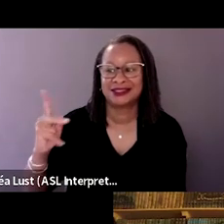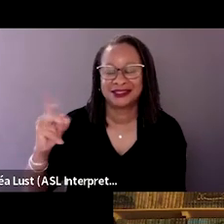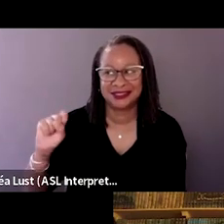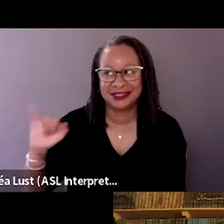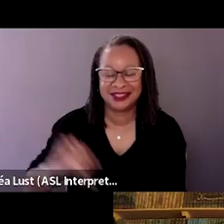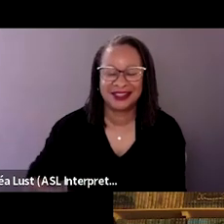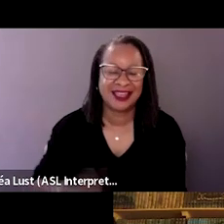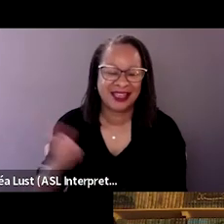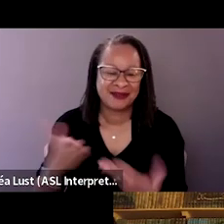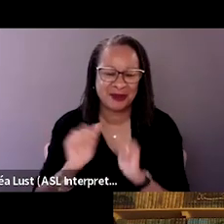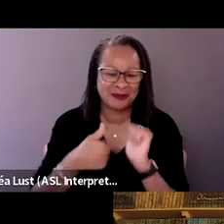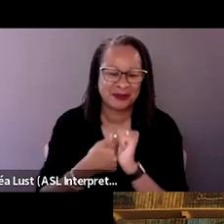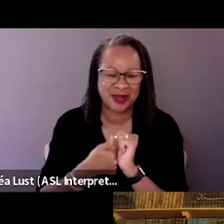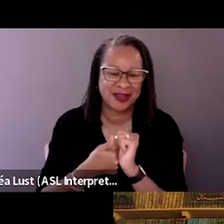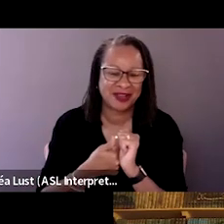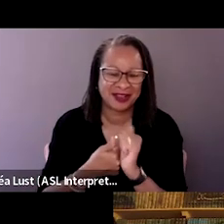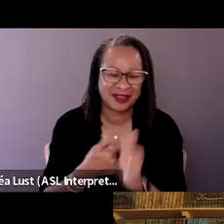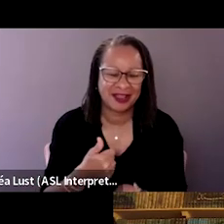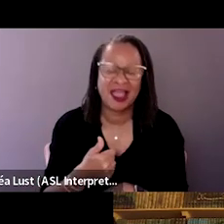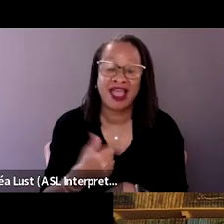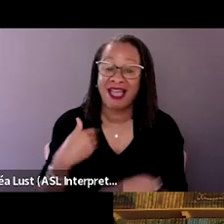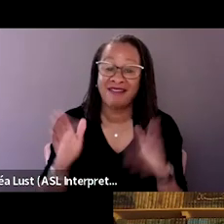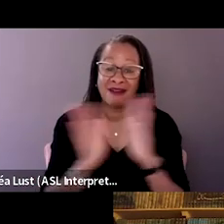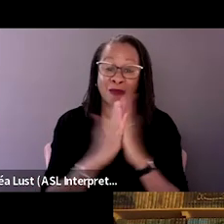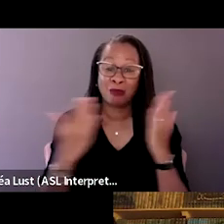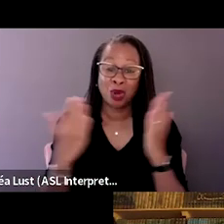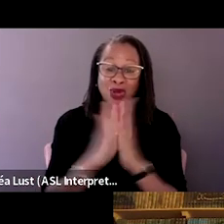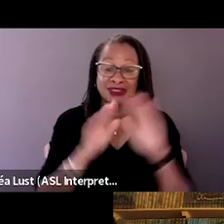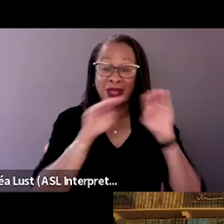I'm here behind me a Bookshelf with a green shirts